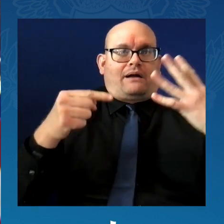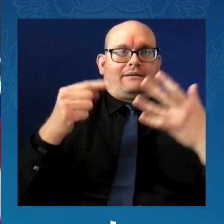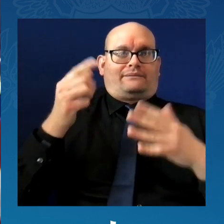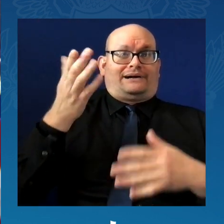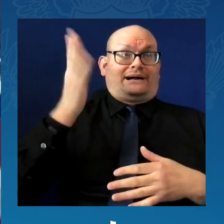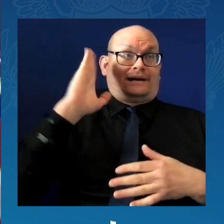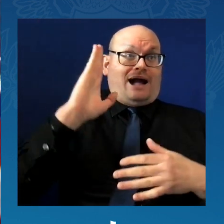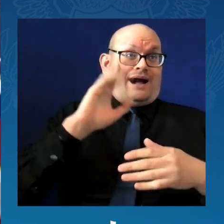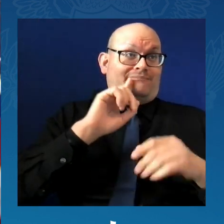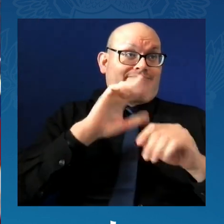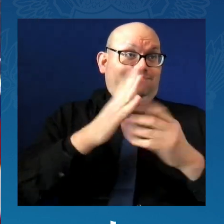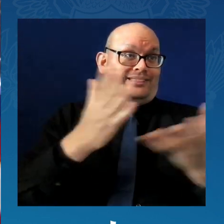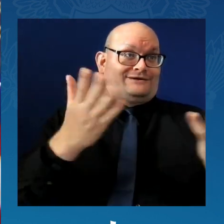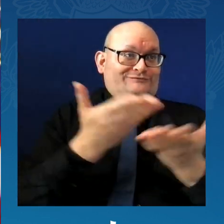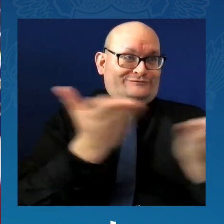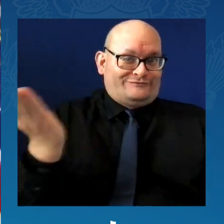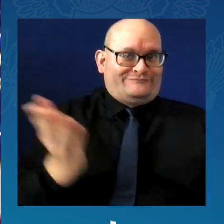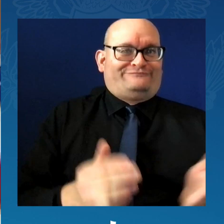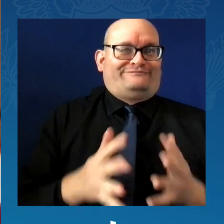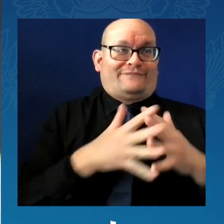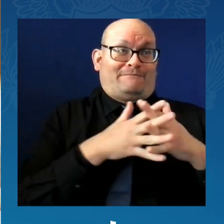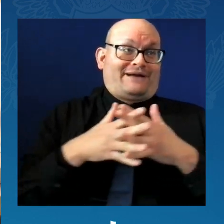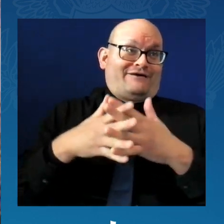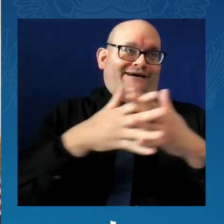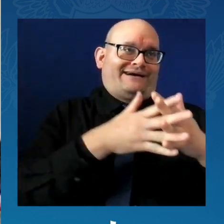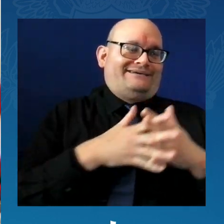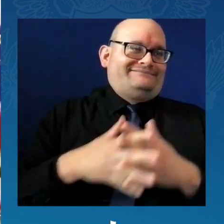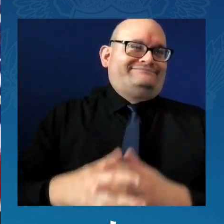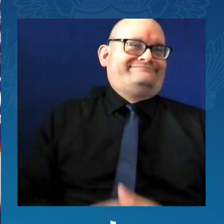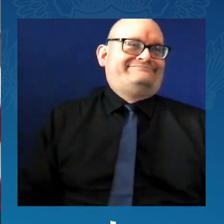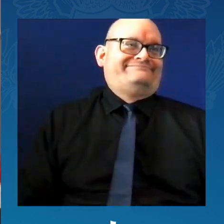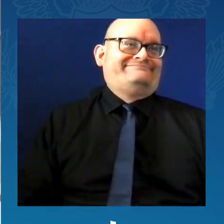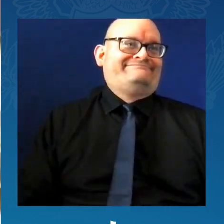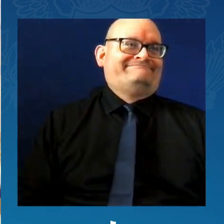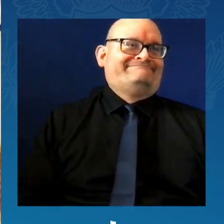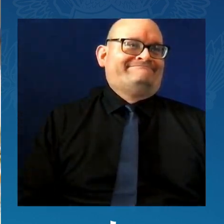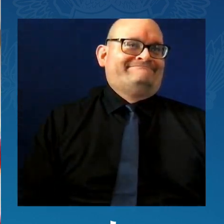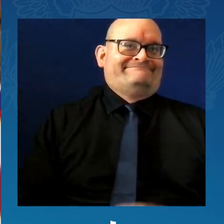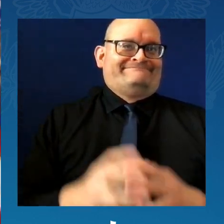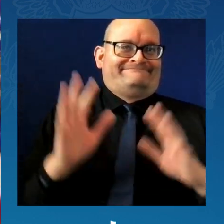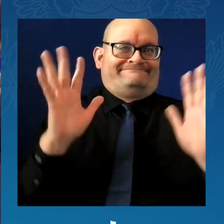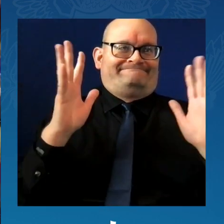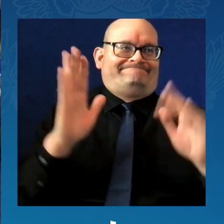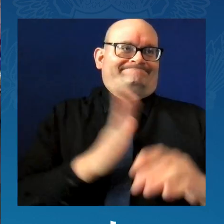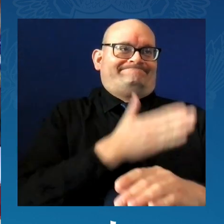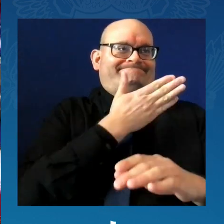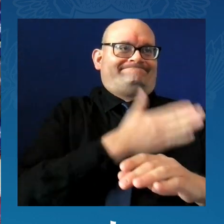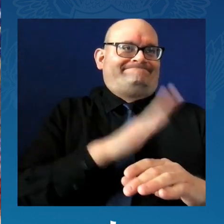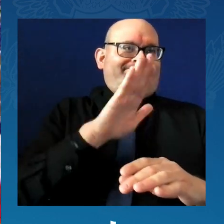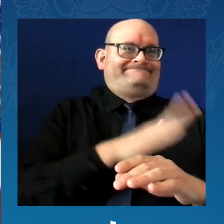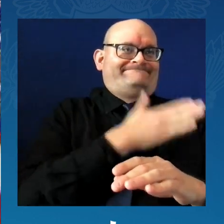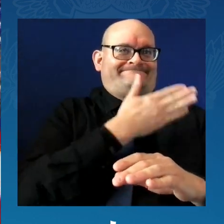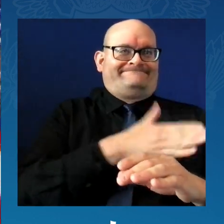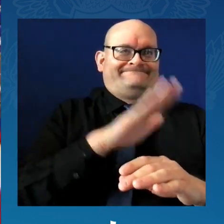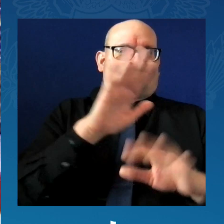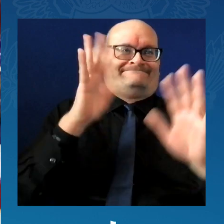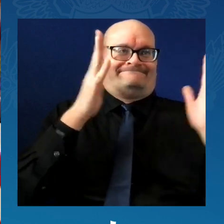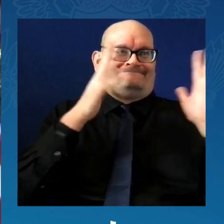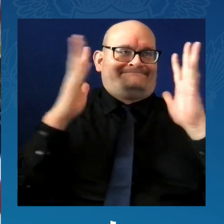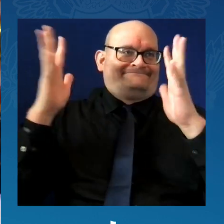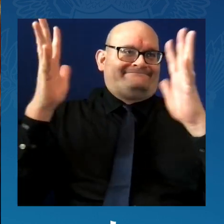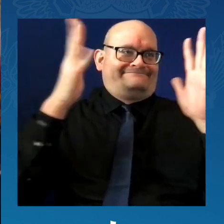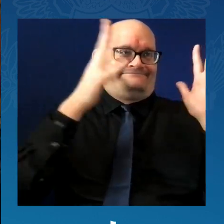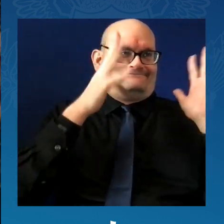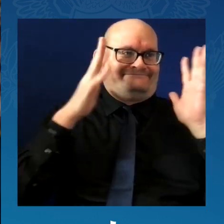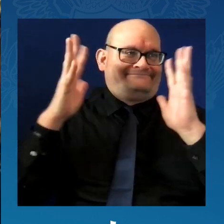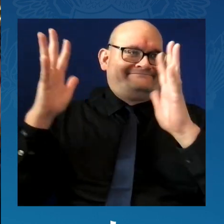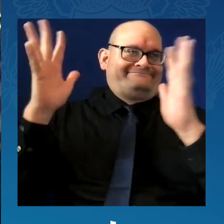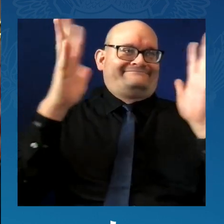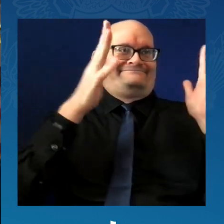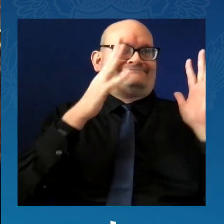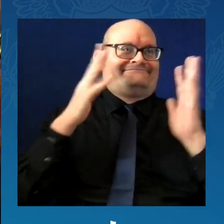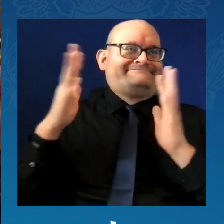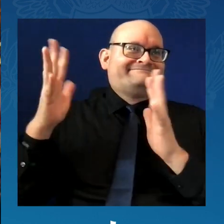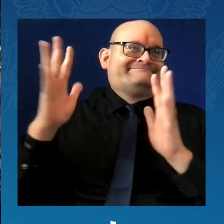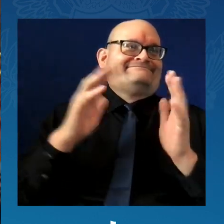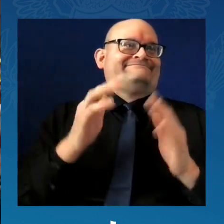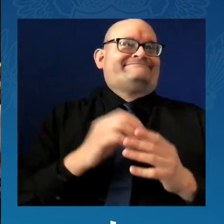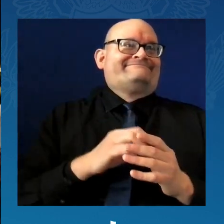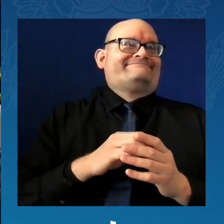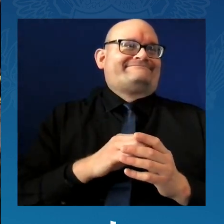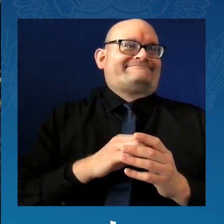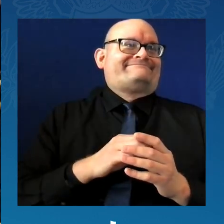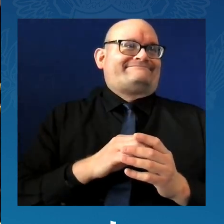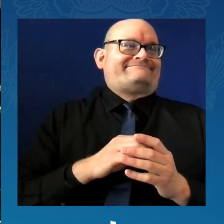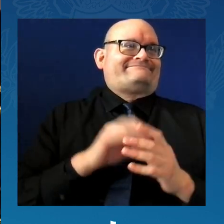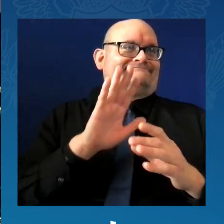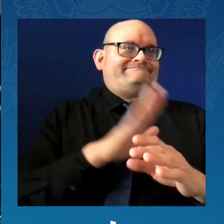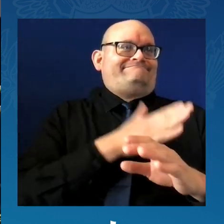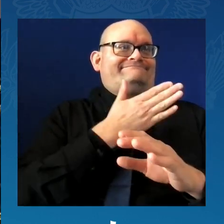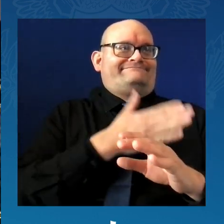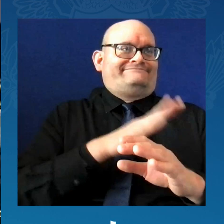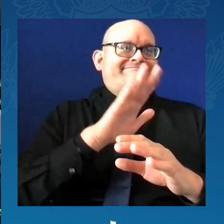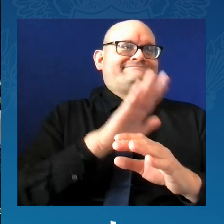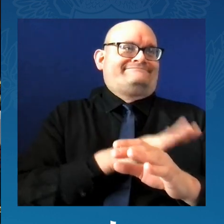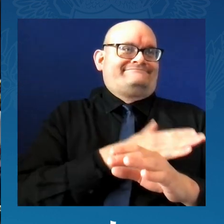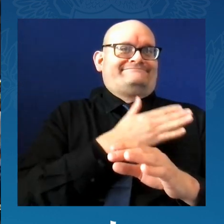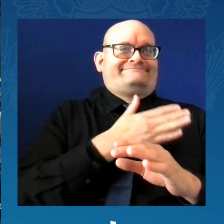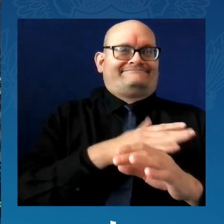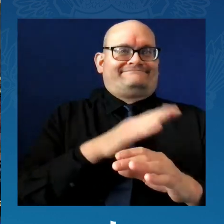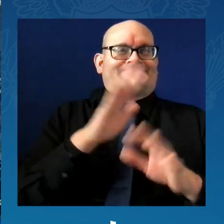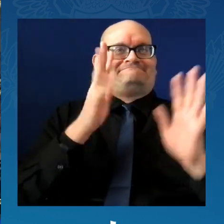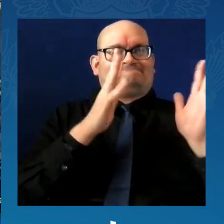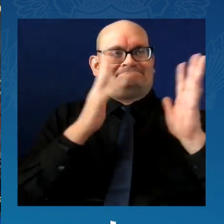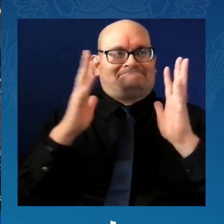Thank you all.